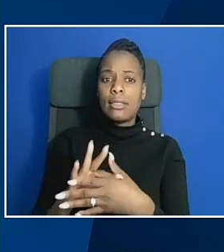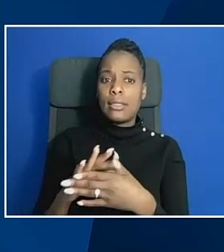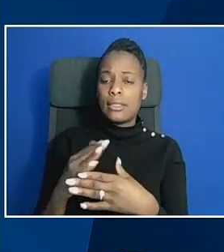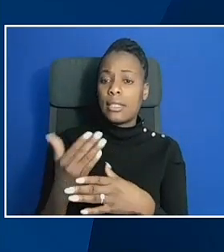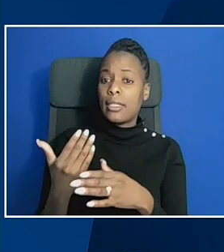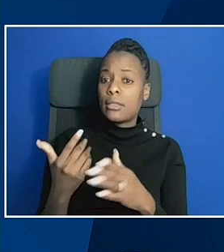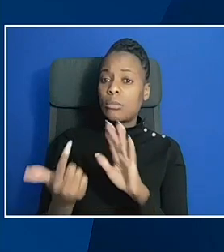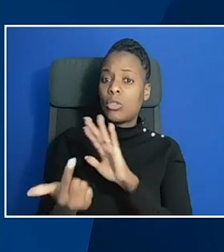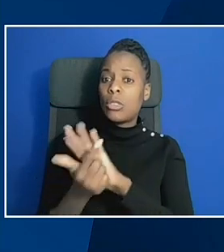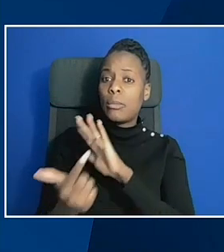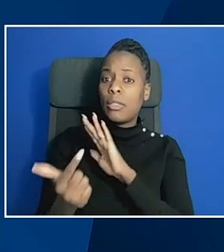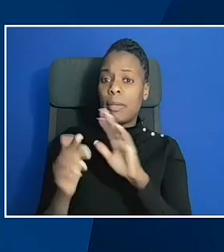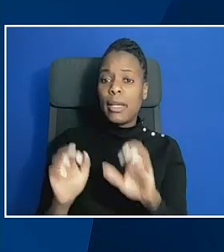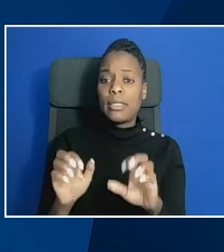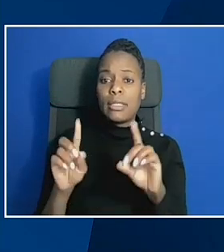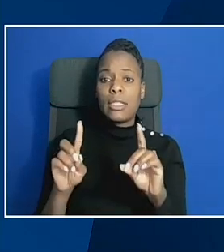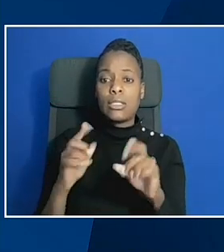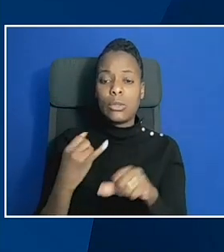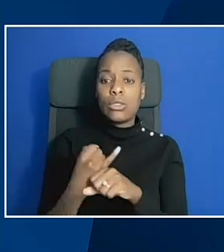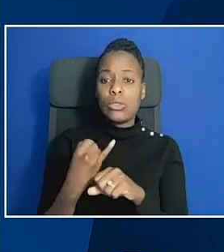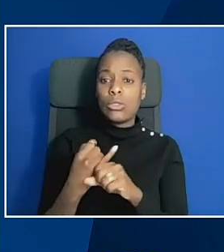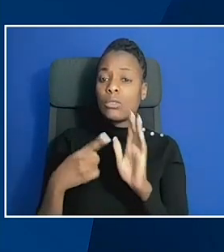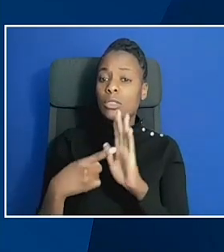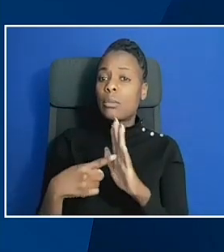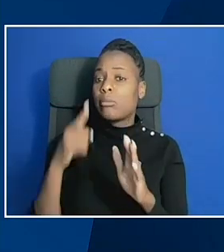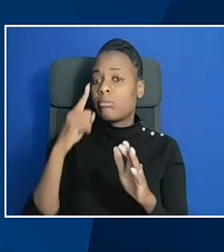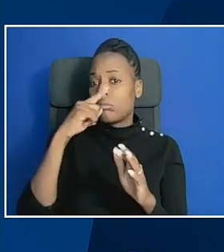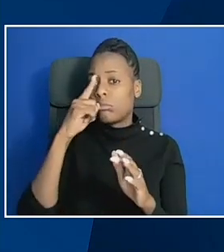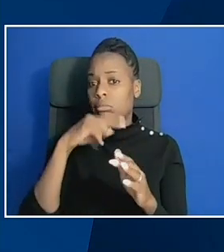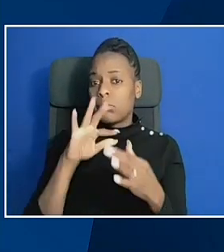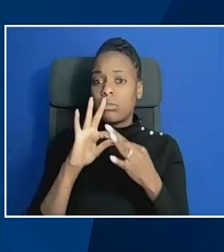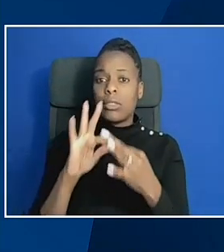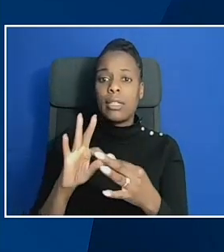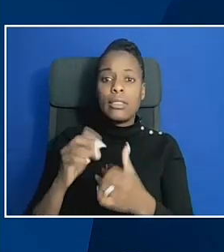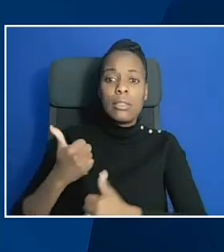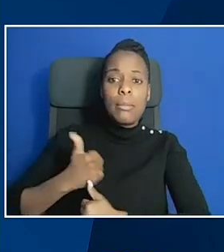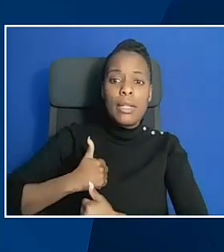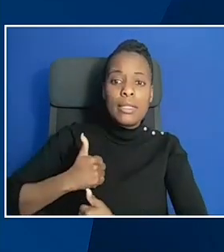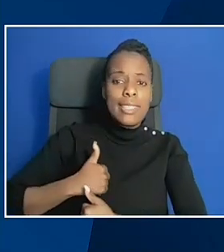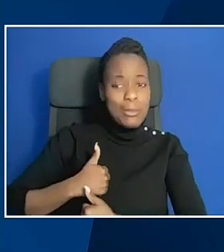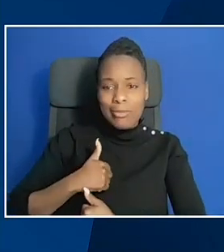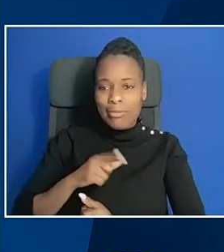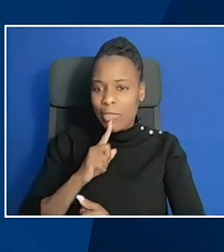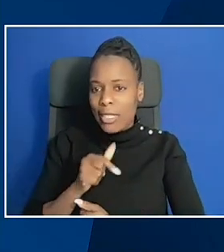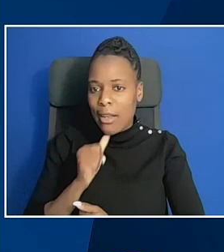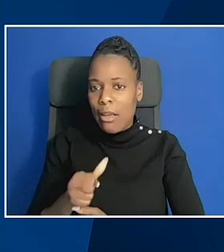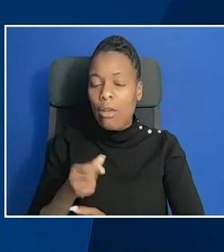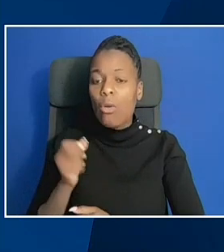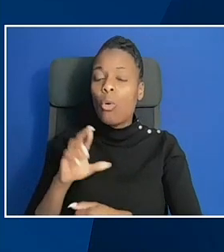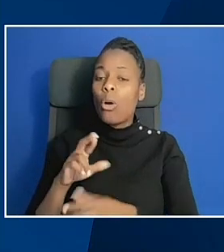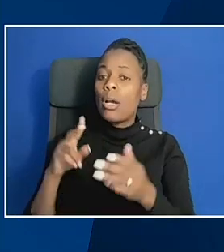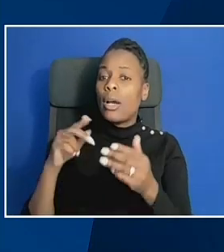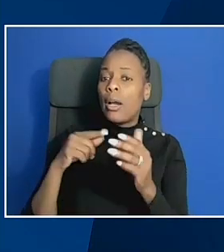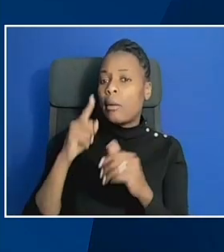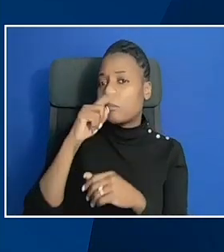like, for example, pretending that they're affiliated with the military when they're not, or pretending that they're a Government agency when they're not, or,